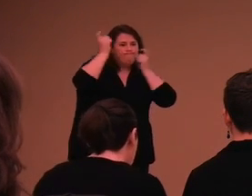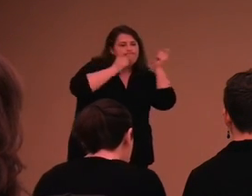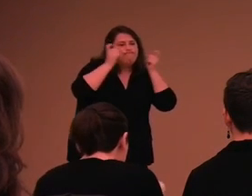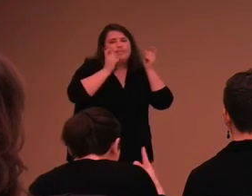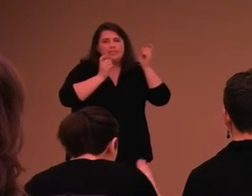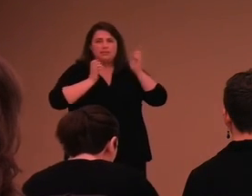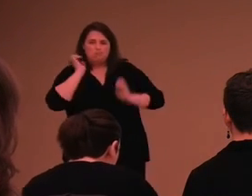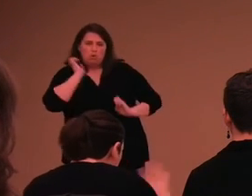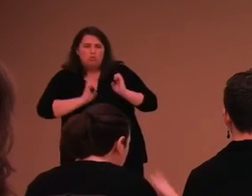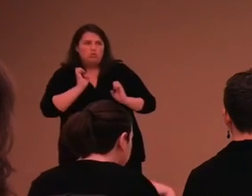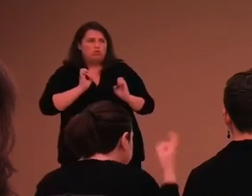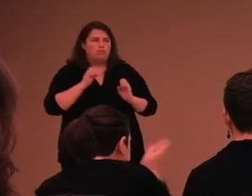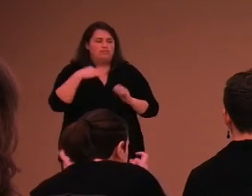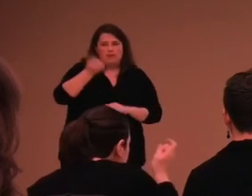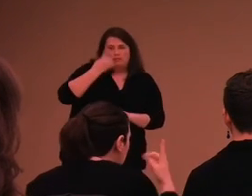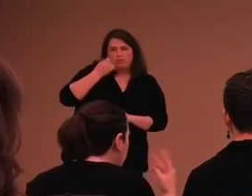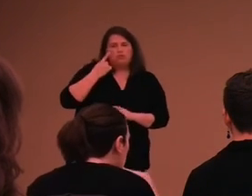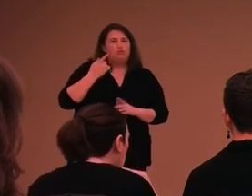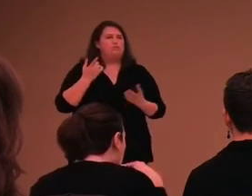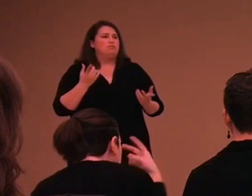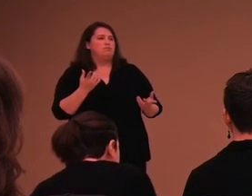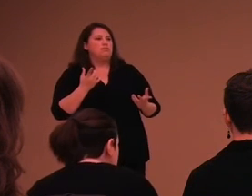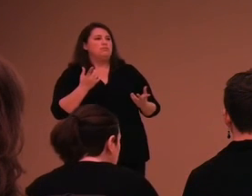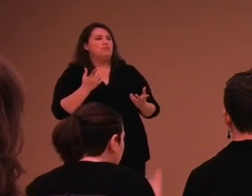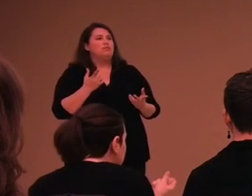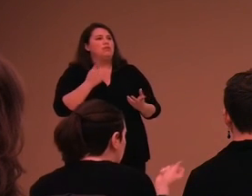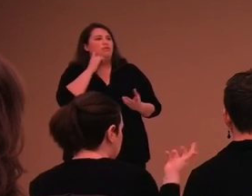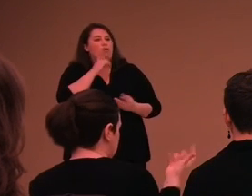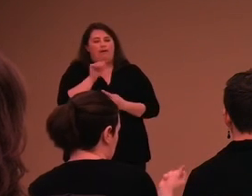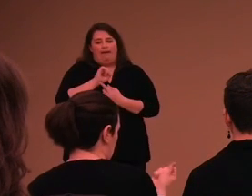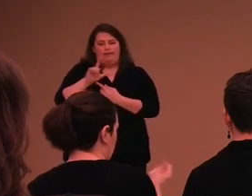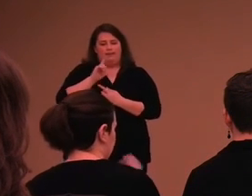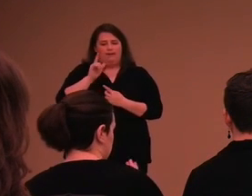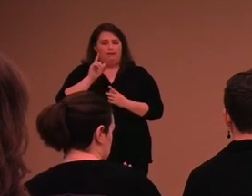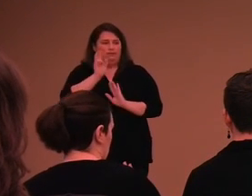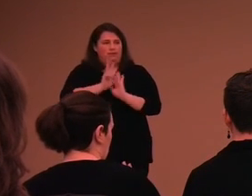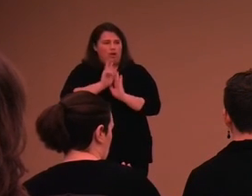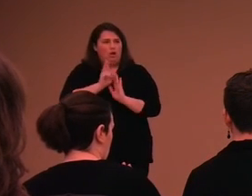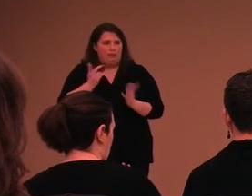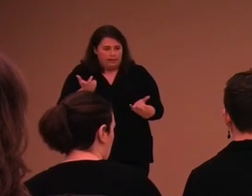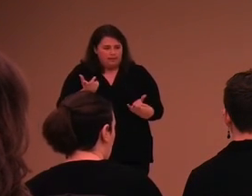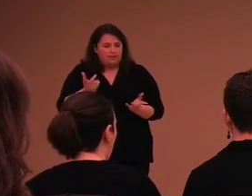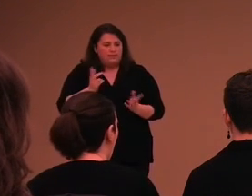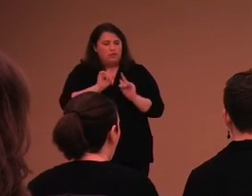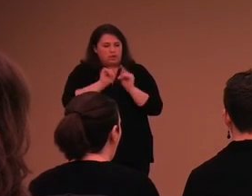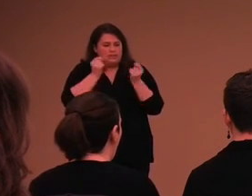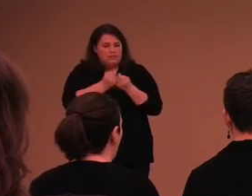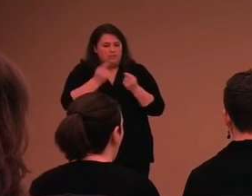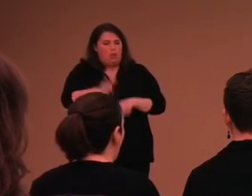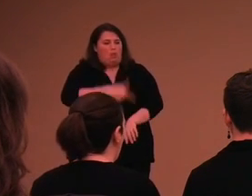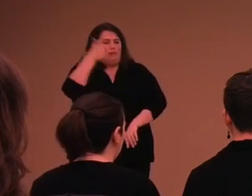Other levels of what the understanding is through ASL video was something it took the team a long time to get to